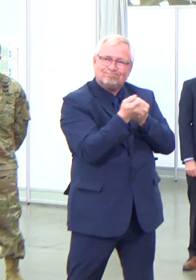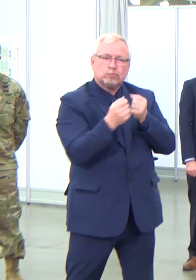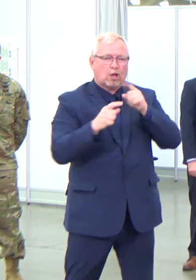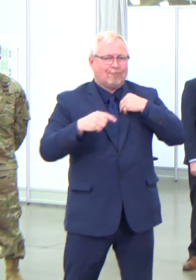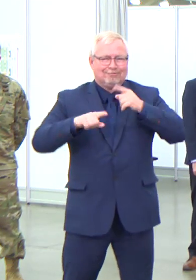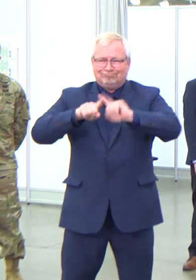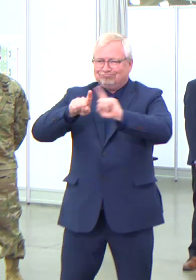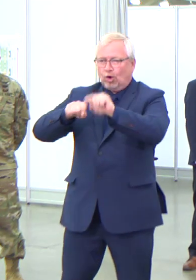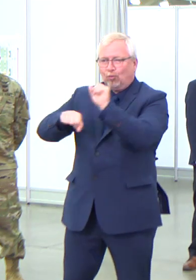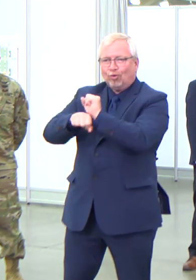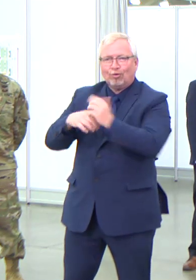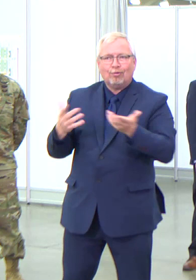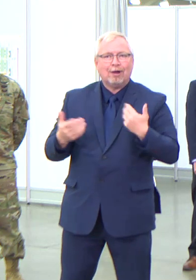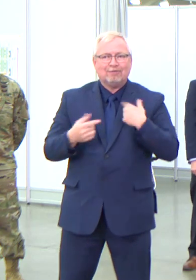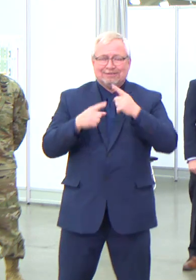volunteer in all kinds of ways that are safe and